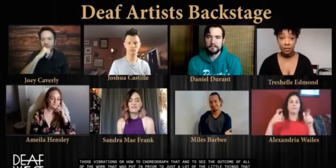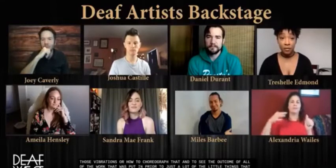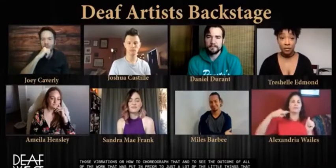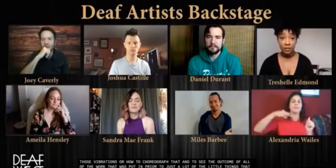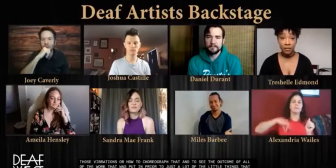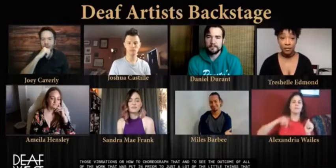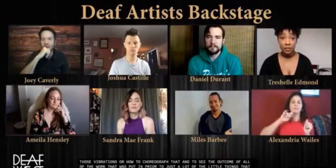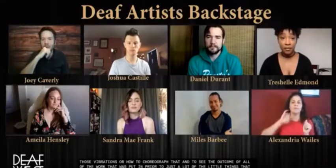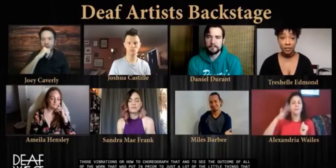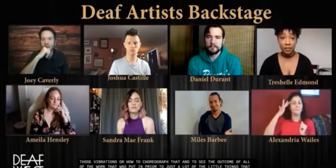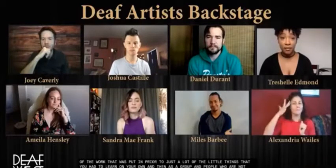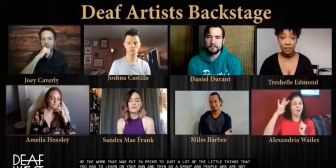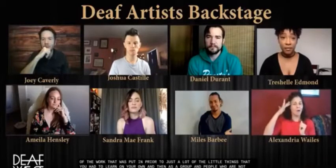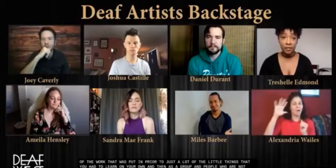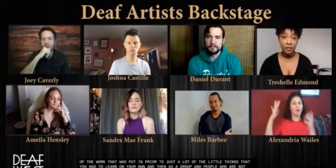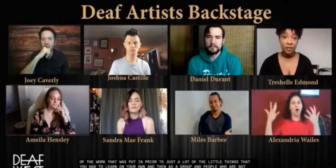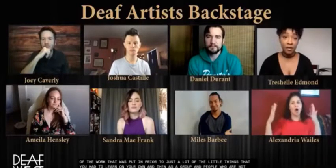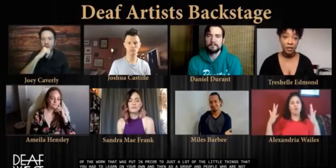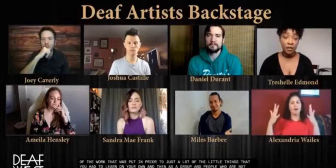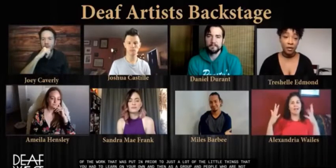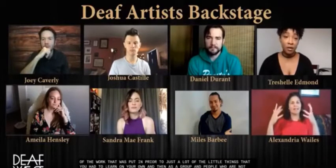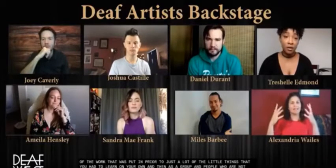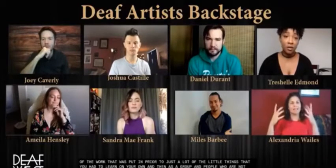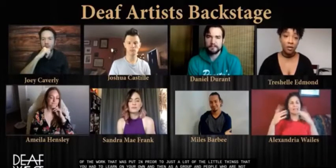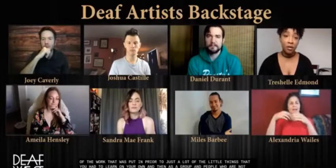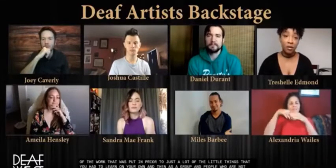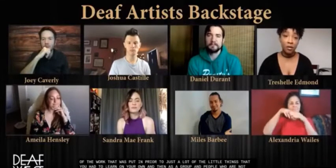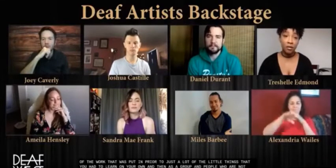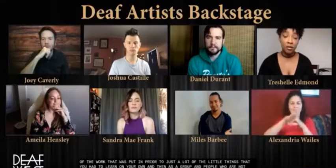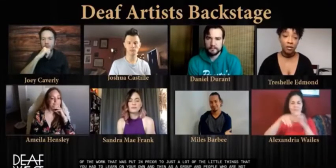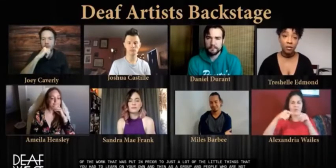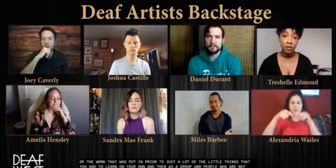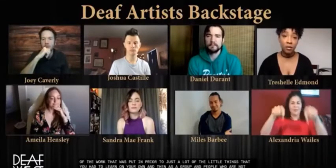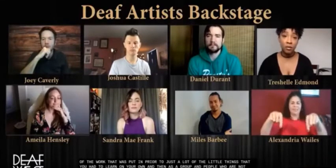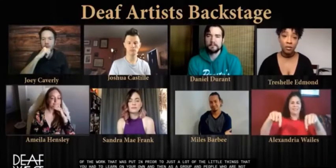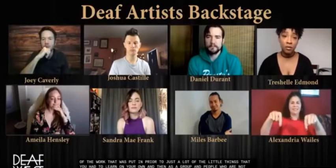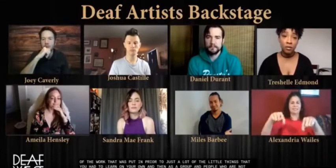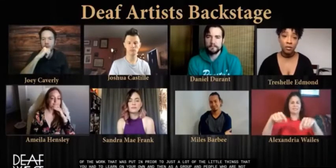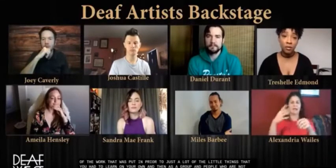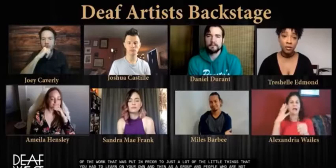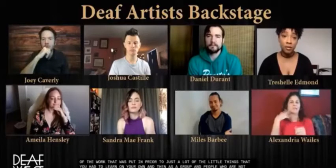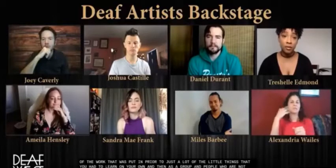I do think that one of the big advantages that we had was that Michael had already come